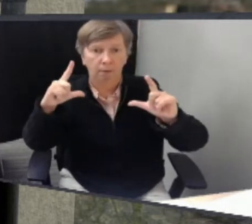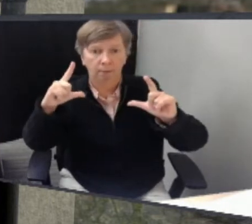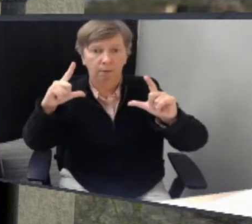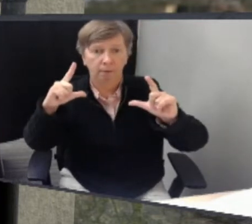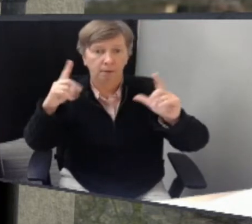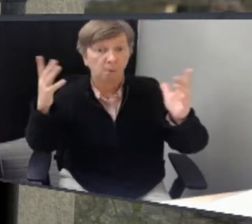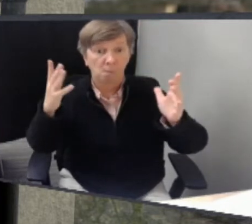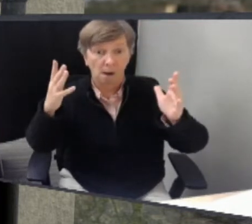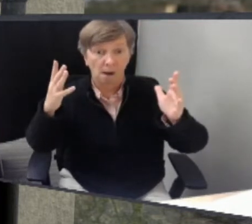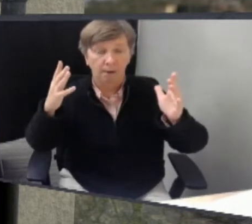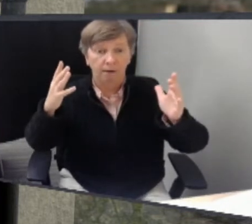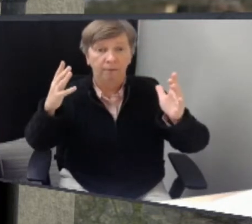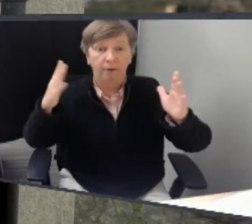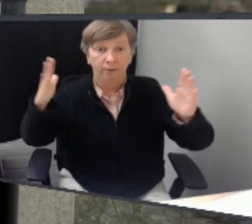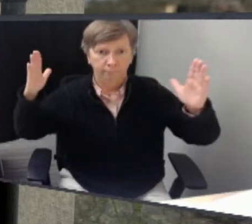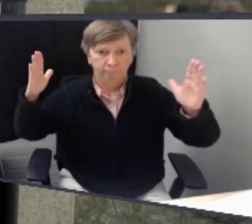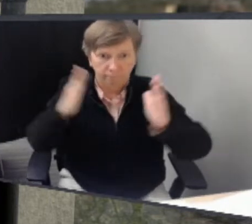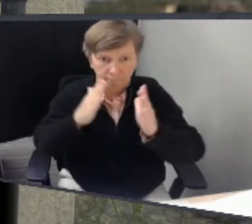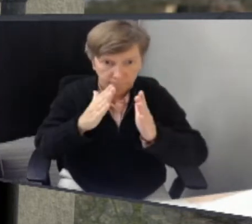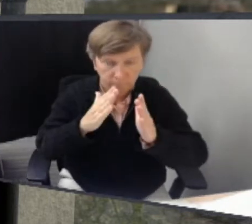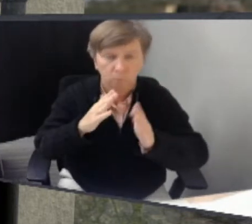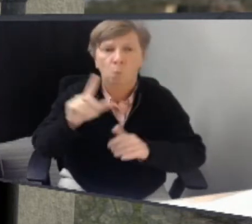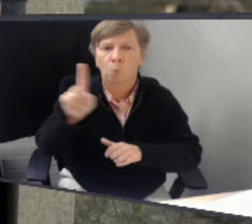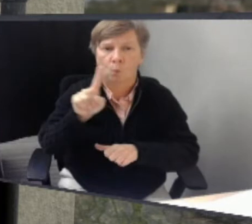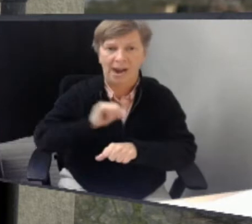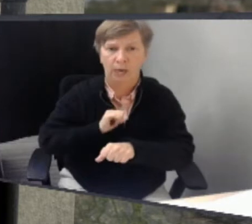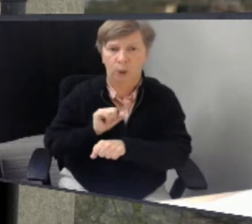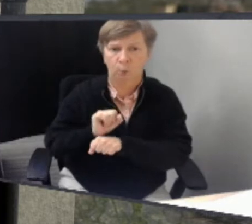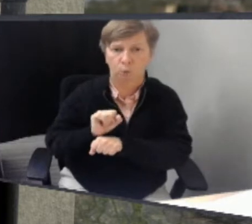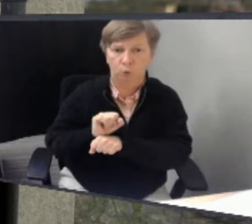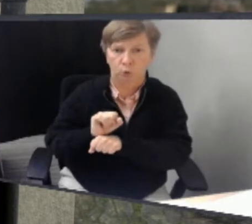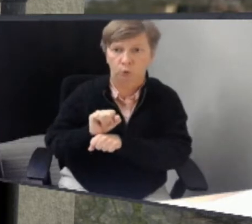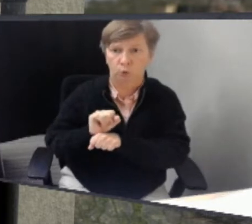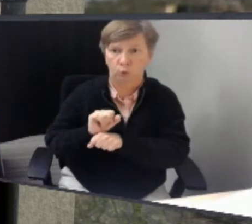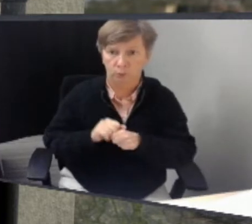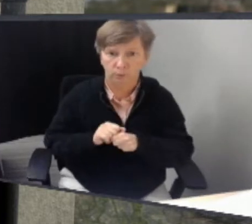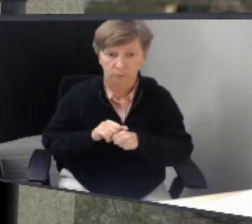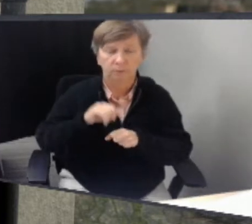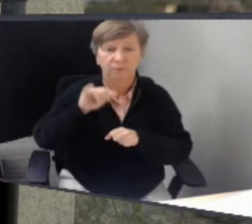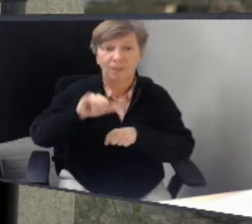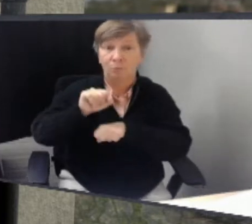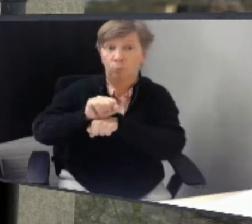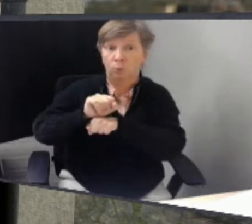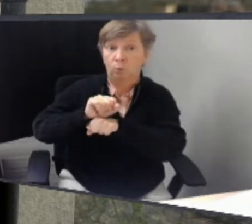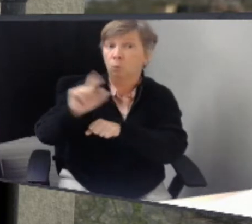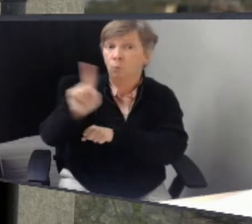that it's also important to give another snapshot, which is again to narrow down to exactly where I